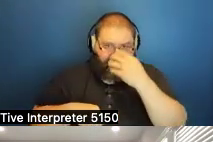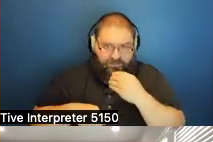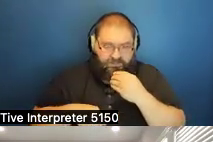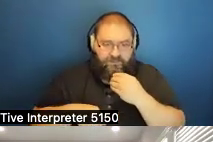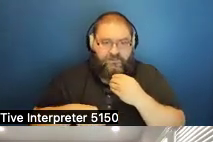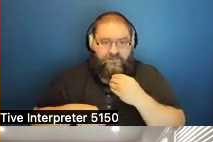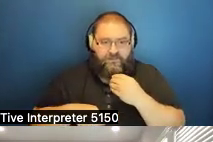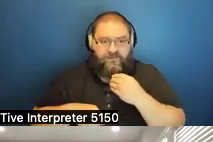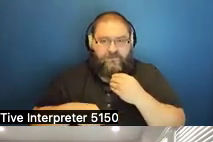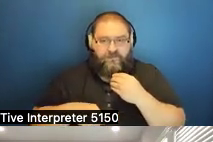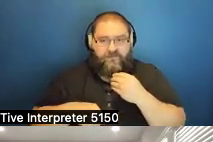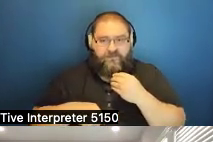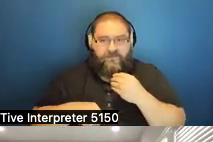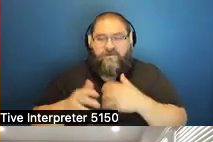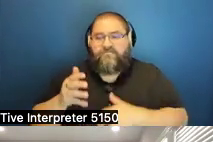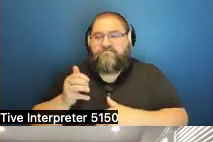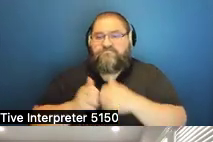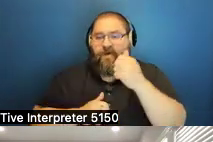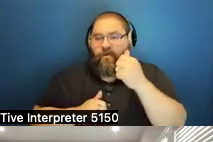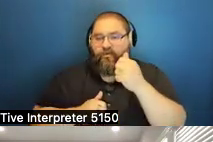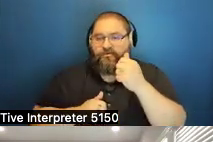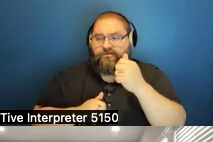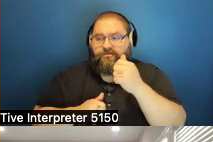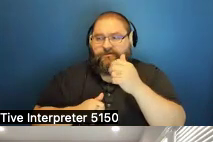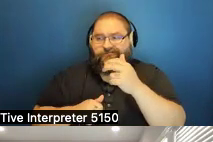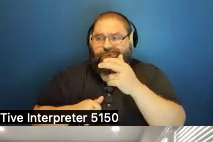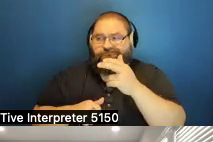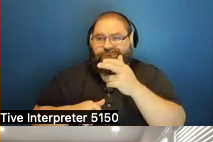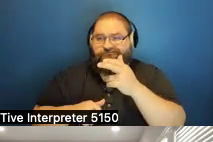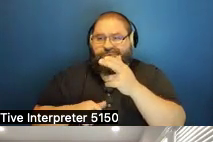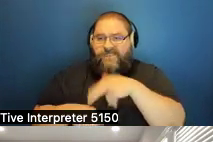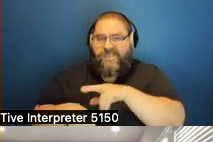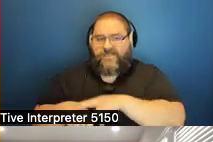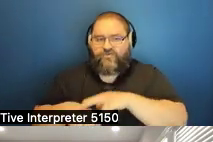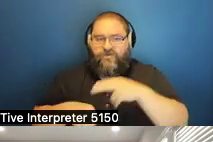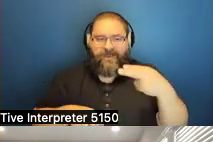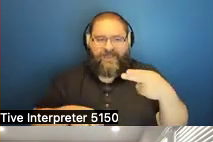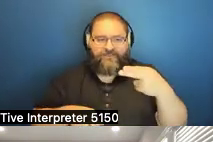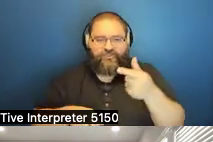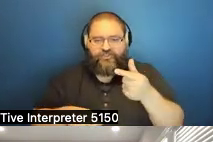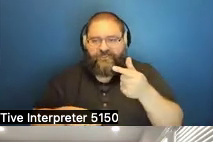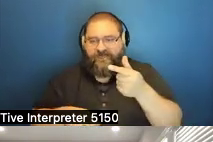19:41:42 the vast majority of natural HGH. 19:41:47 progression…